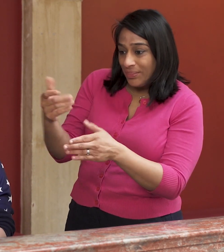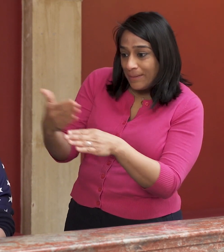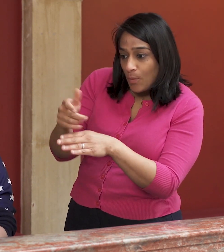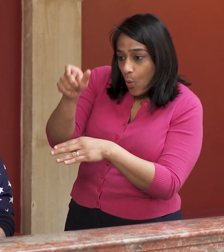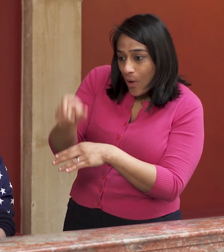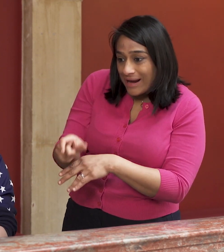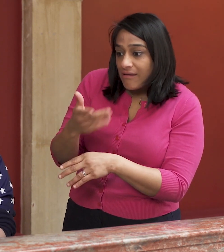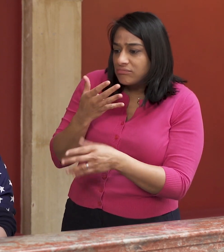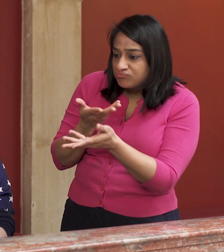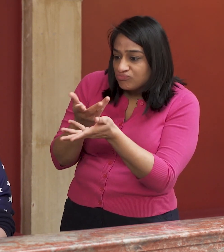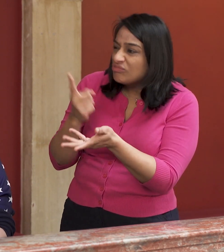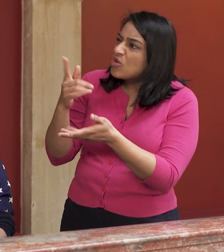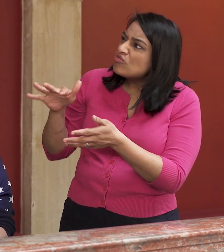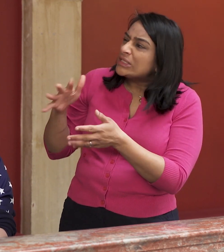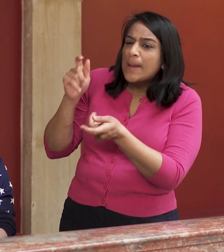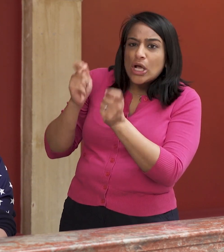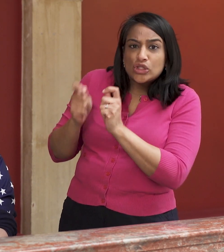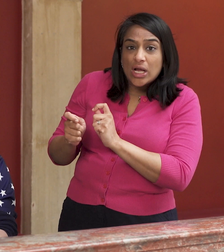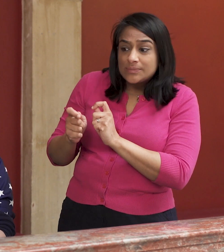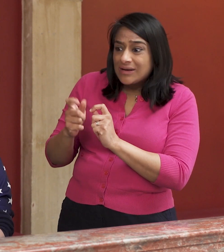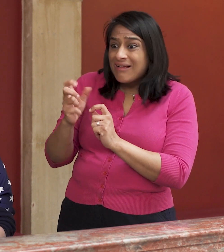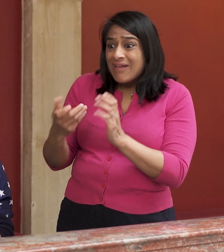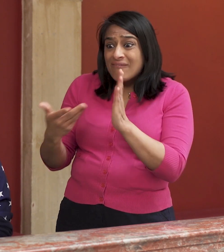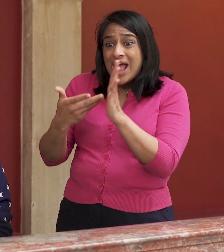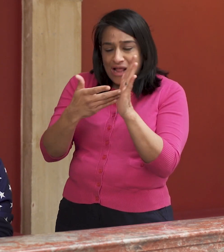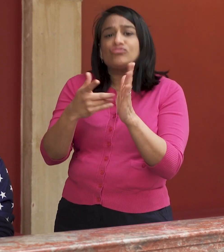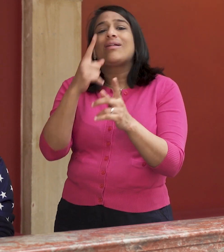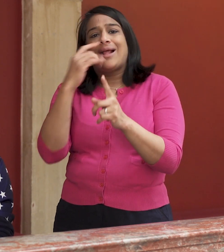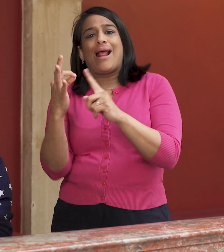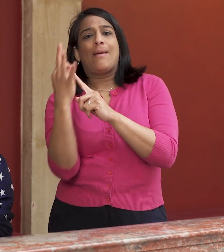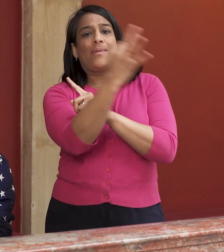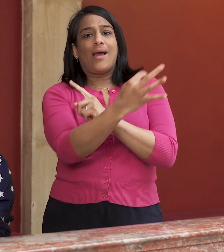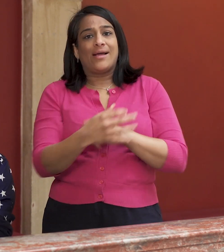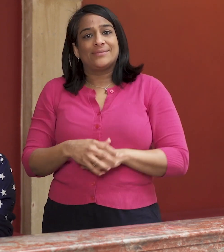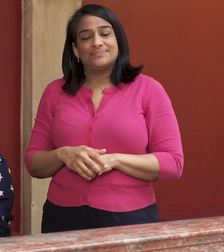before making the application. biscuit biscuit